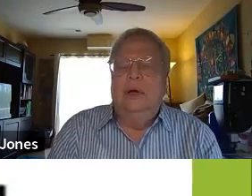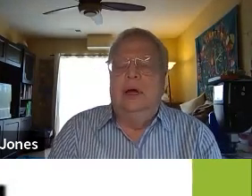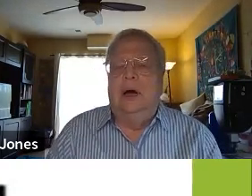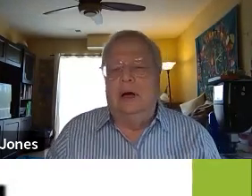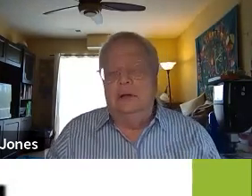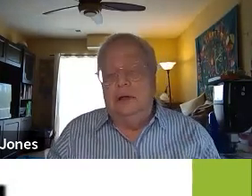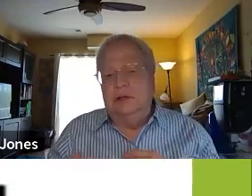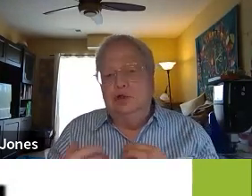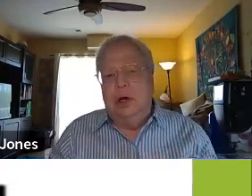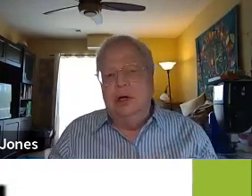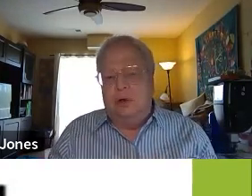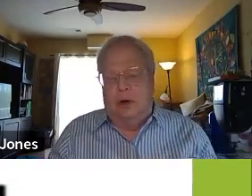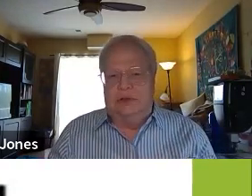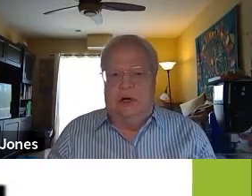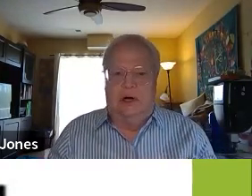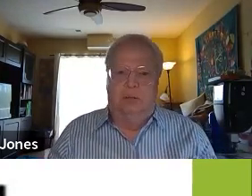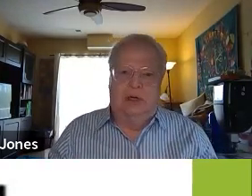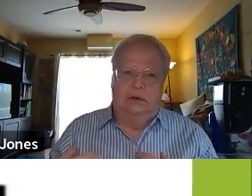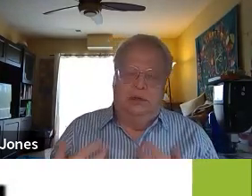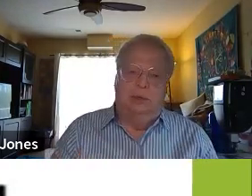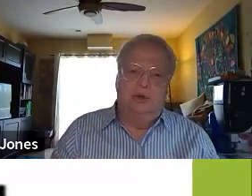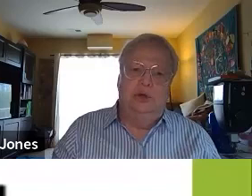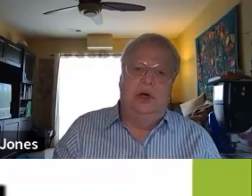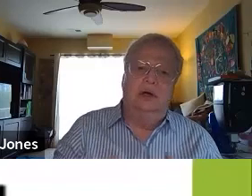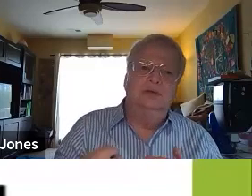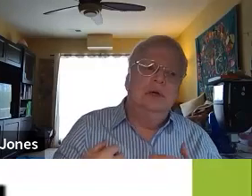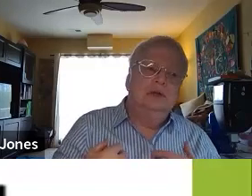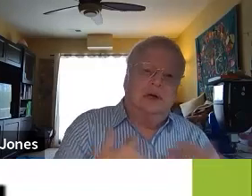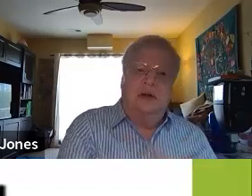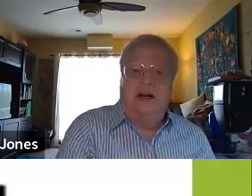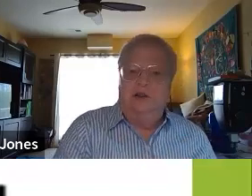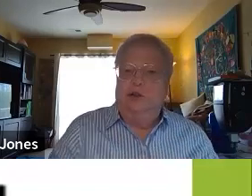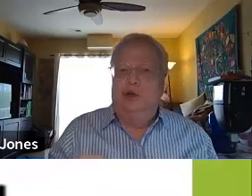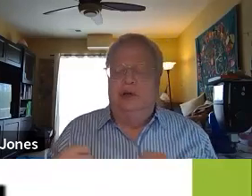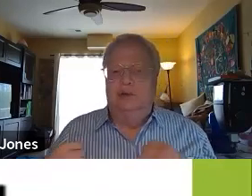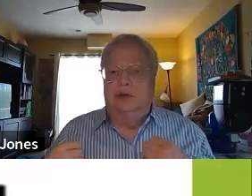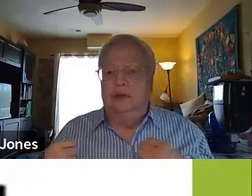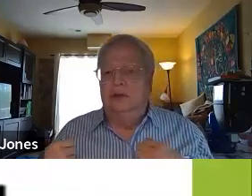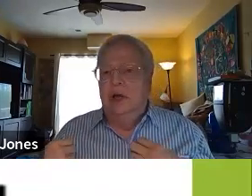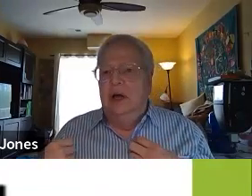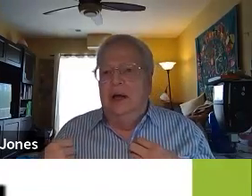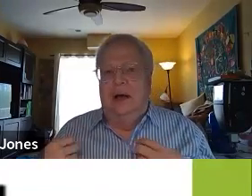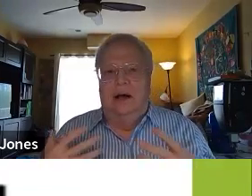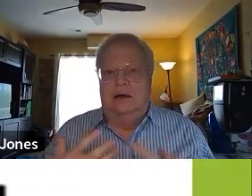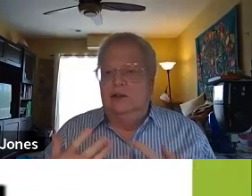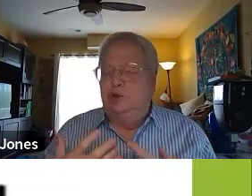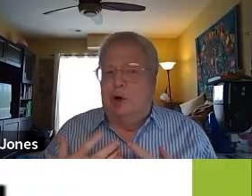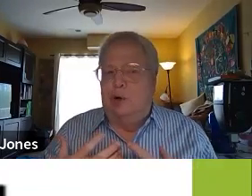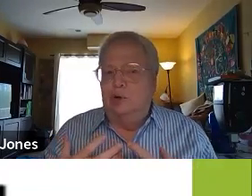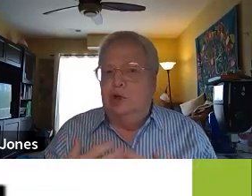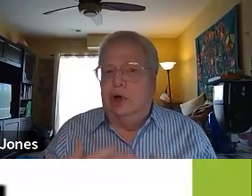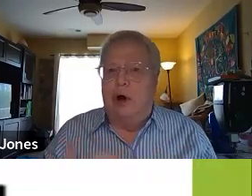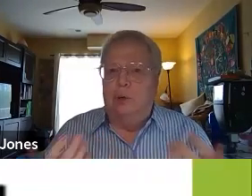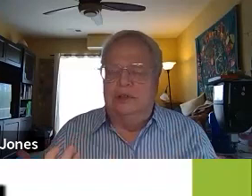change all the time, because people change, technology changes, and so you don't always